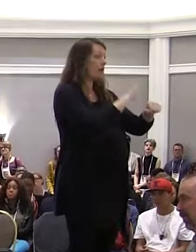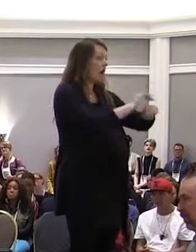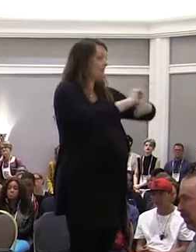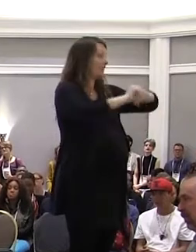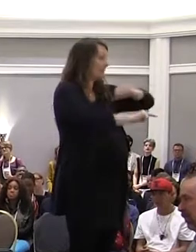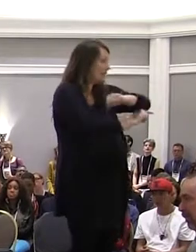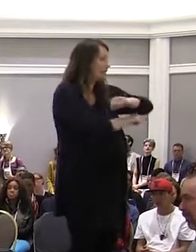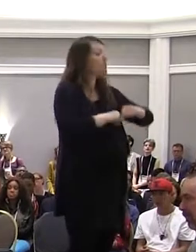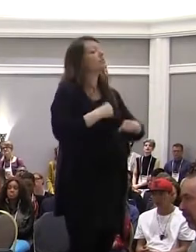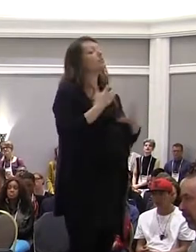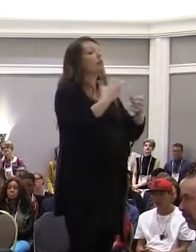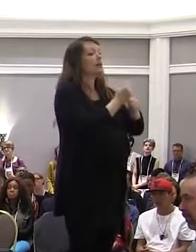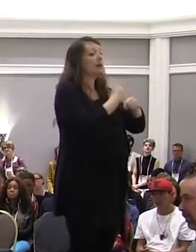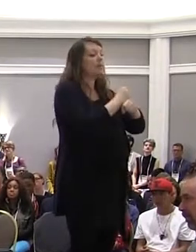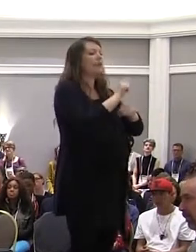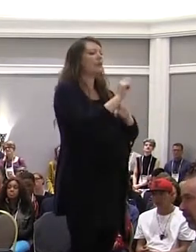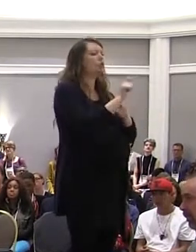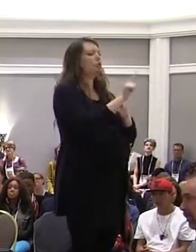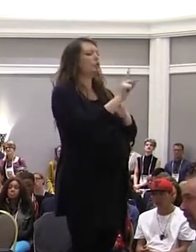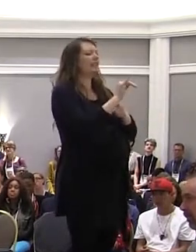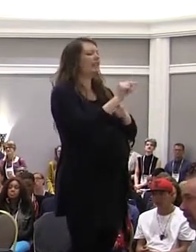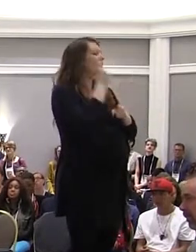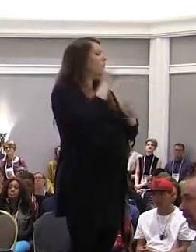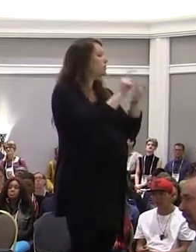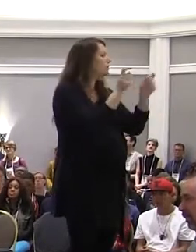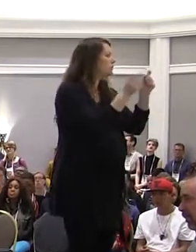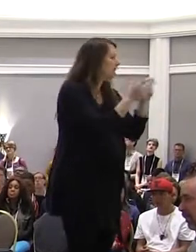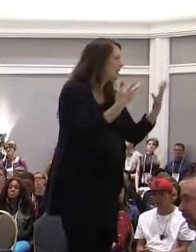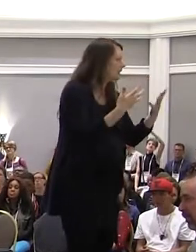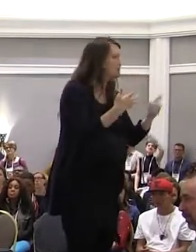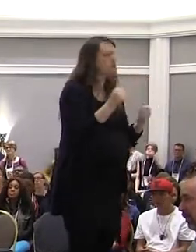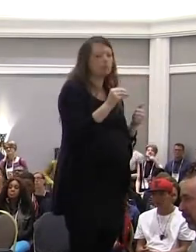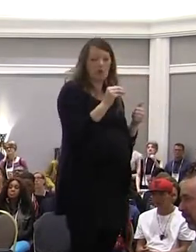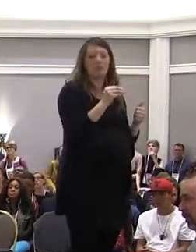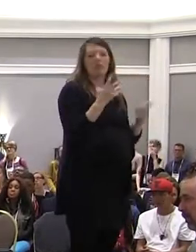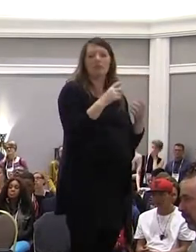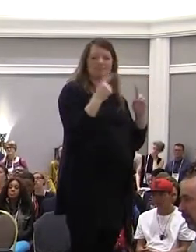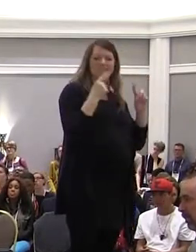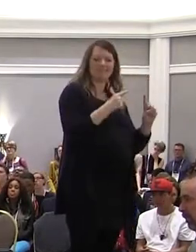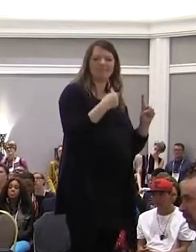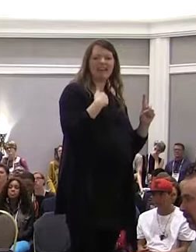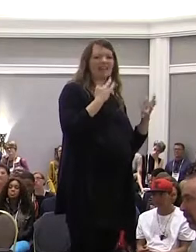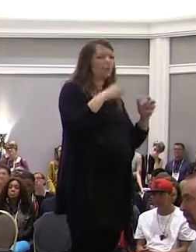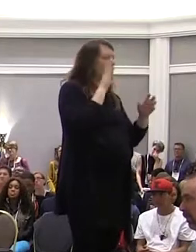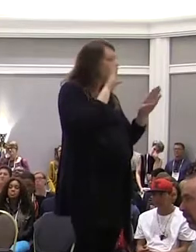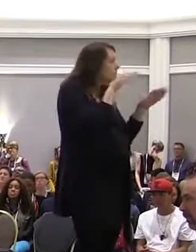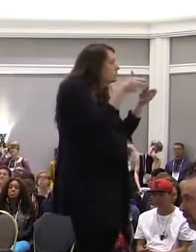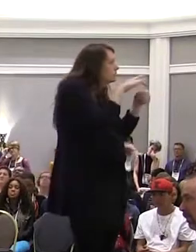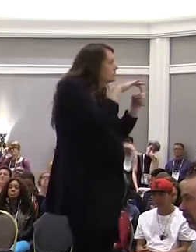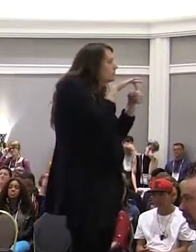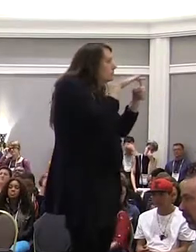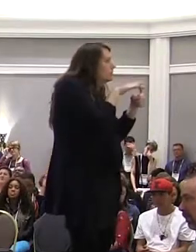creating a toolkit for change. So we and all Kilroy's are all about not becoming so fixated on the power we don't have,